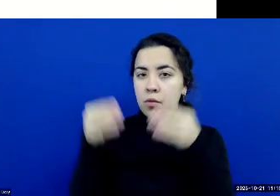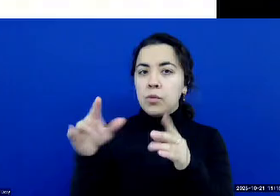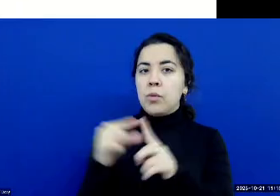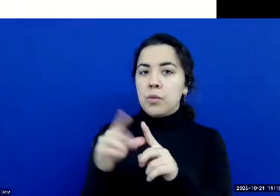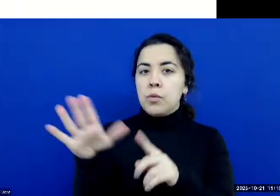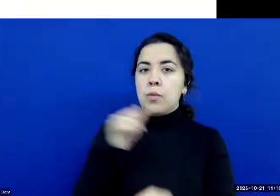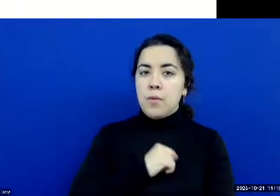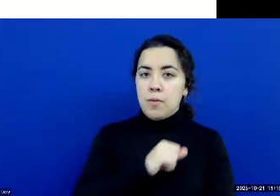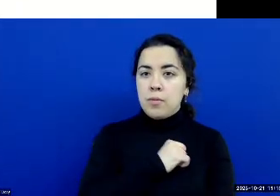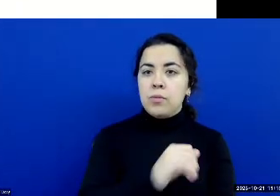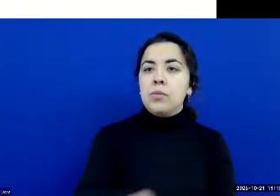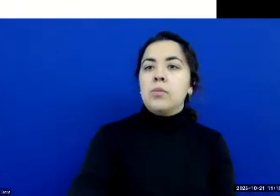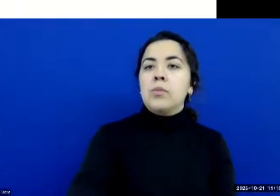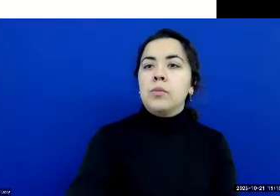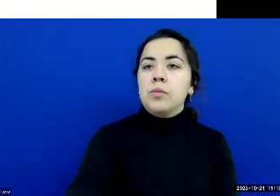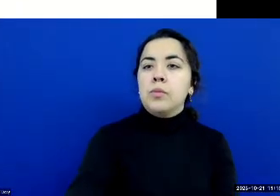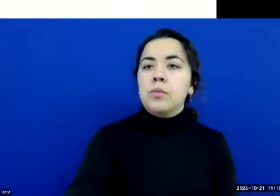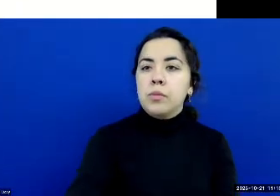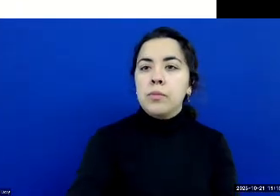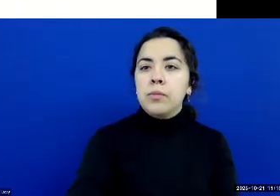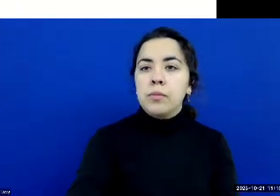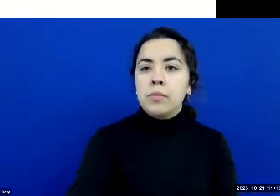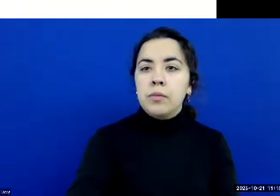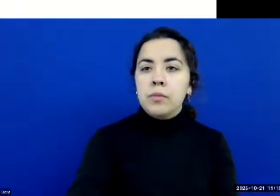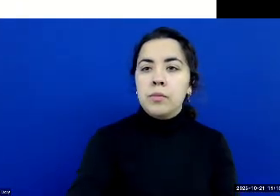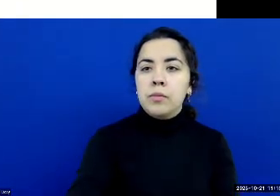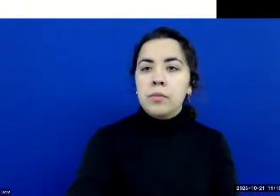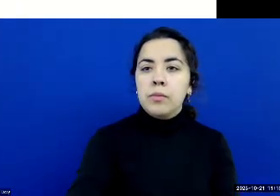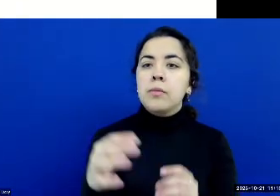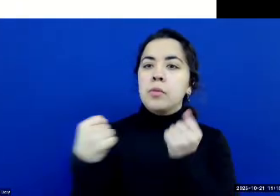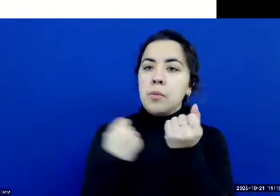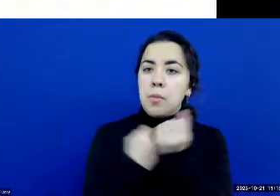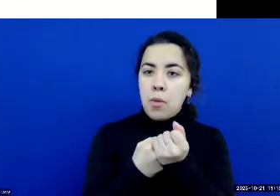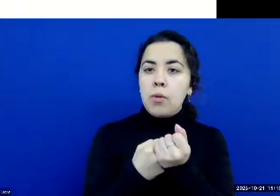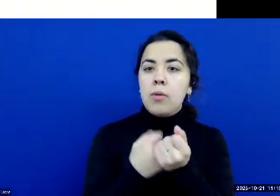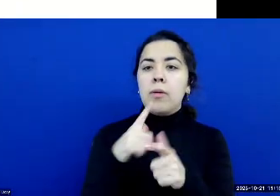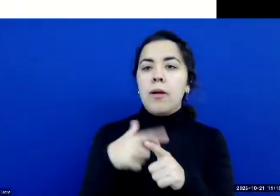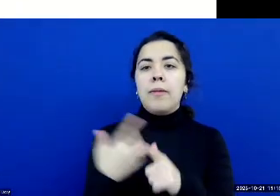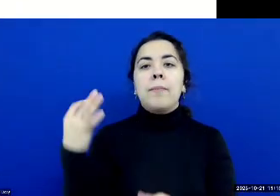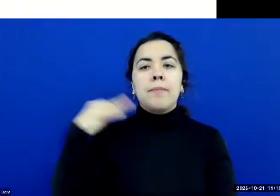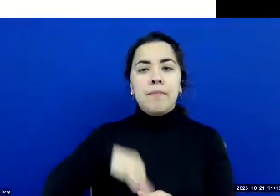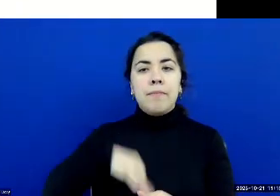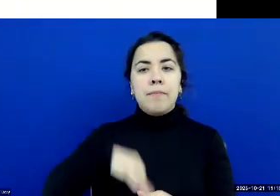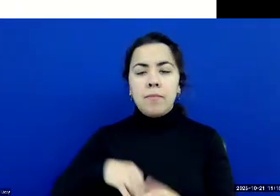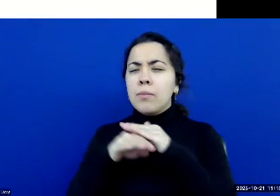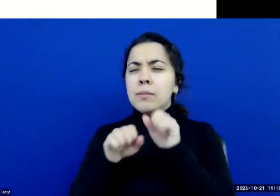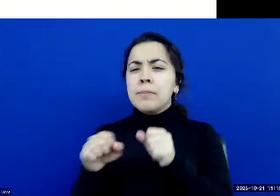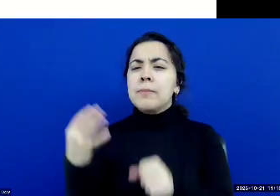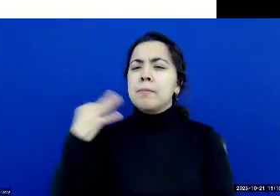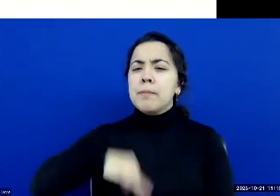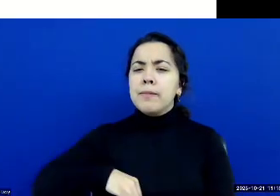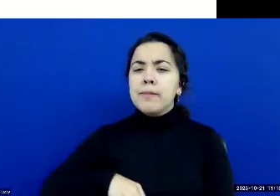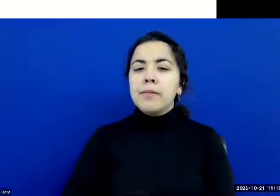Kathleen DeForest: Focus on your wording and your attitude, build that network of support, and then focus on the benefits that accessibility can have.